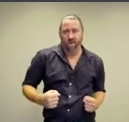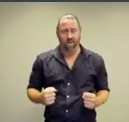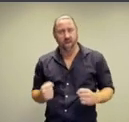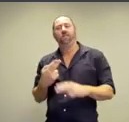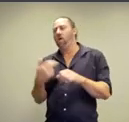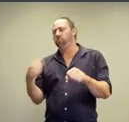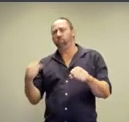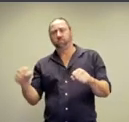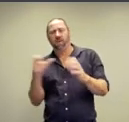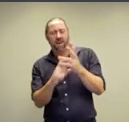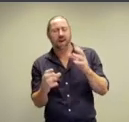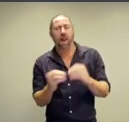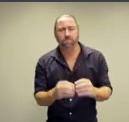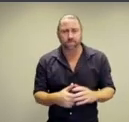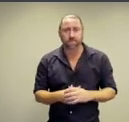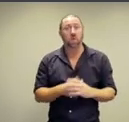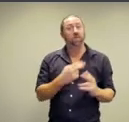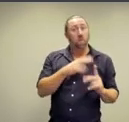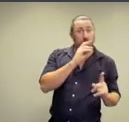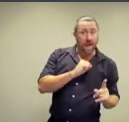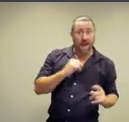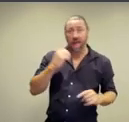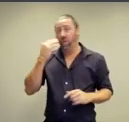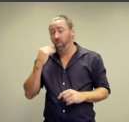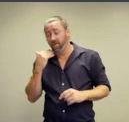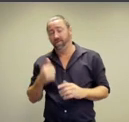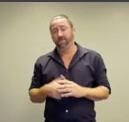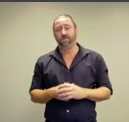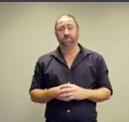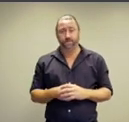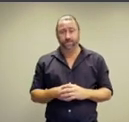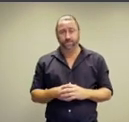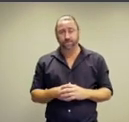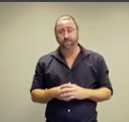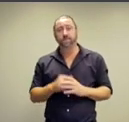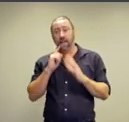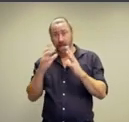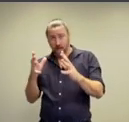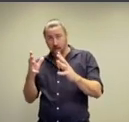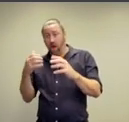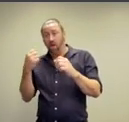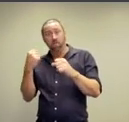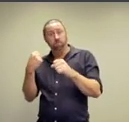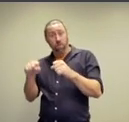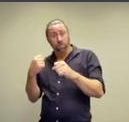for, at the motorbike enthusiast and generally were produced for both men and women.